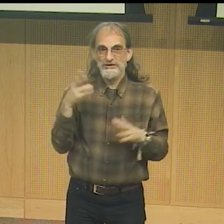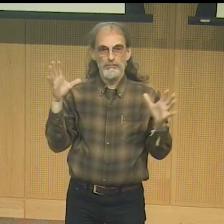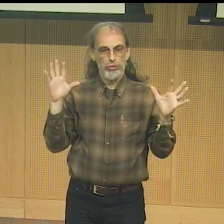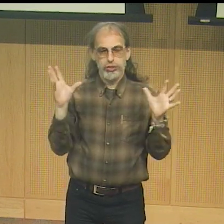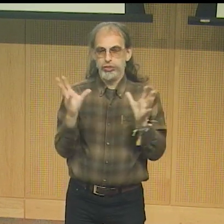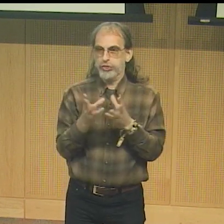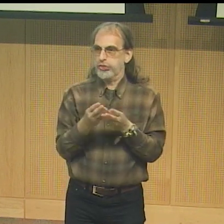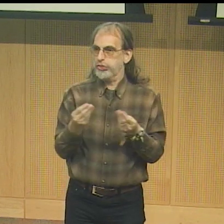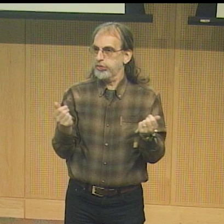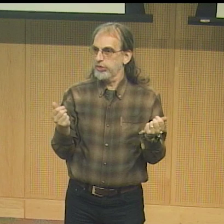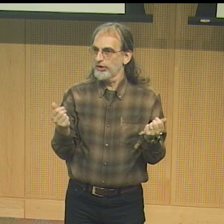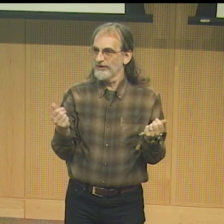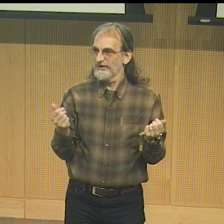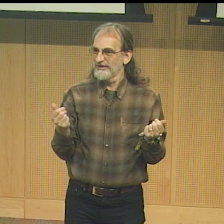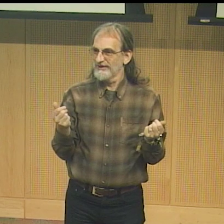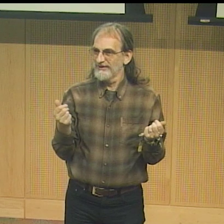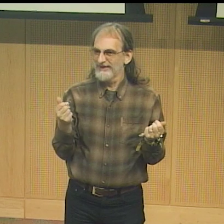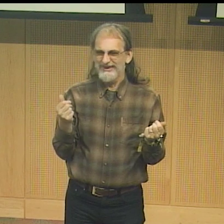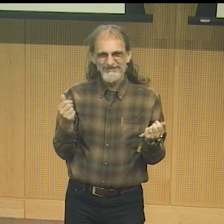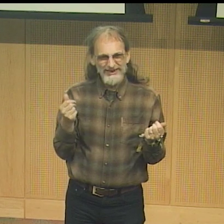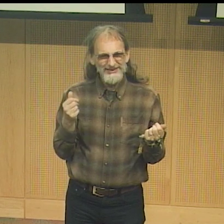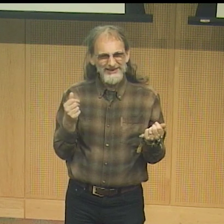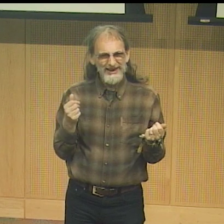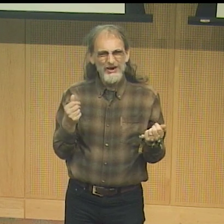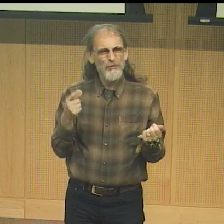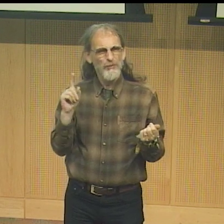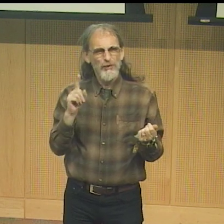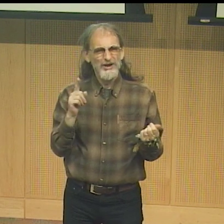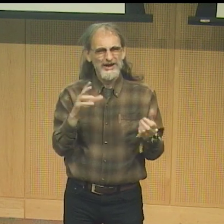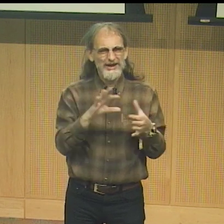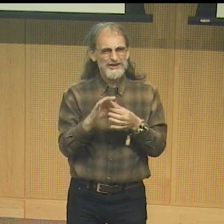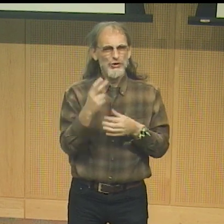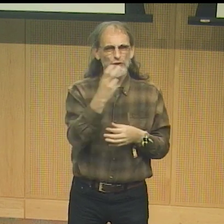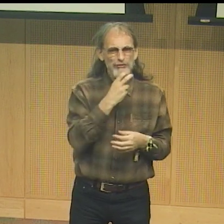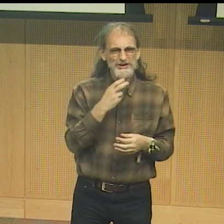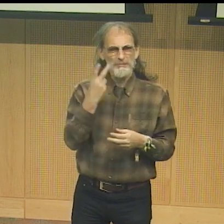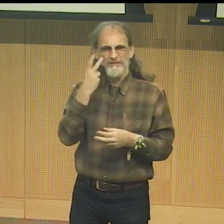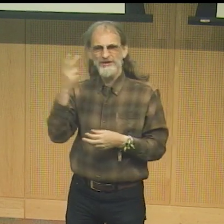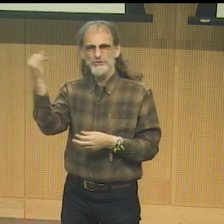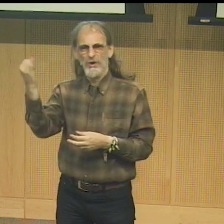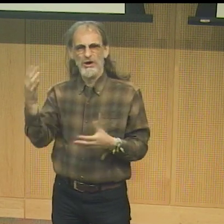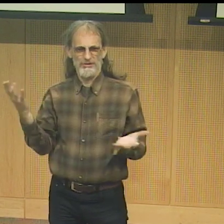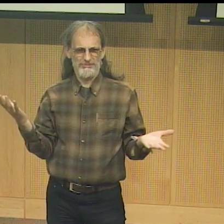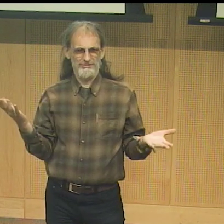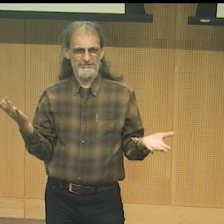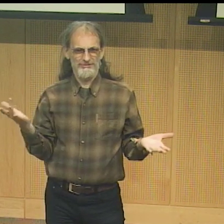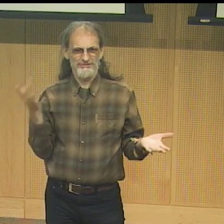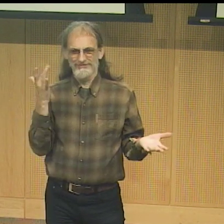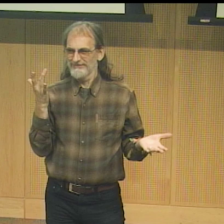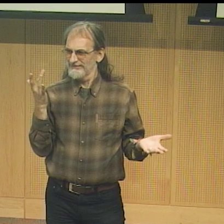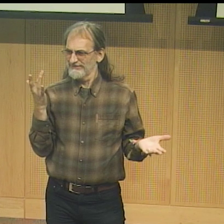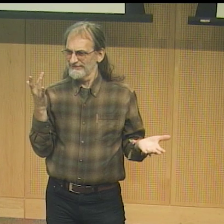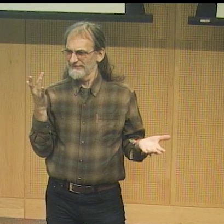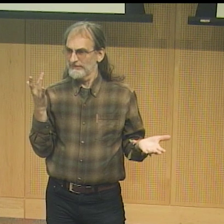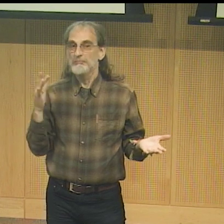After Milan and the oralism popularity, those artists were disappeared and were diminished.